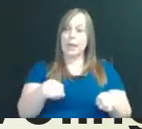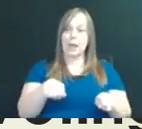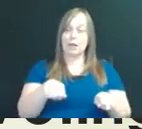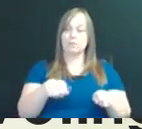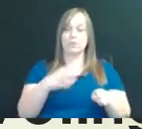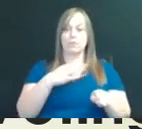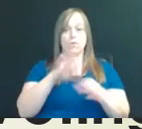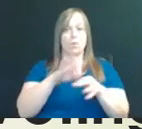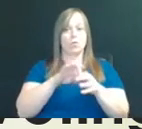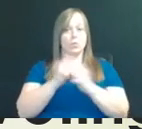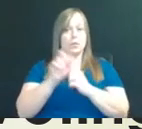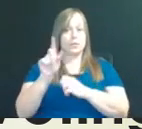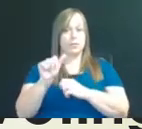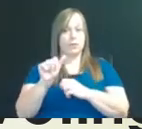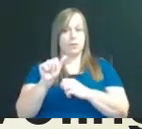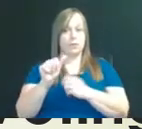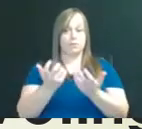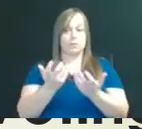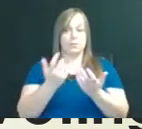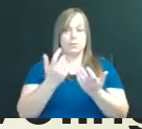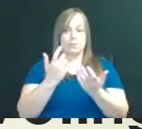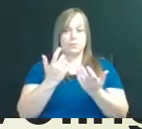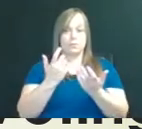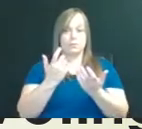with disabilities because it would be a barrier